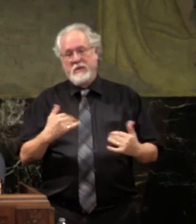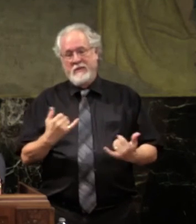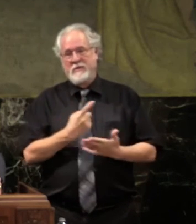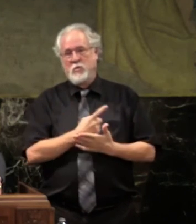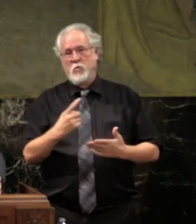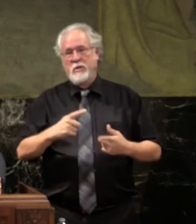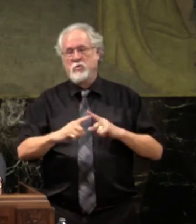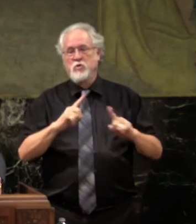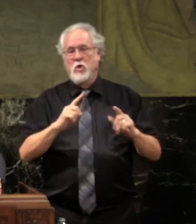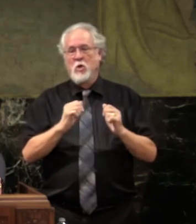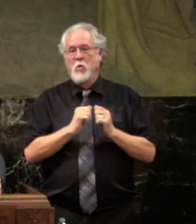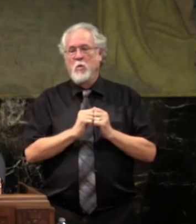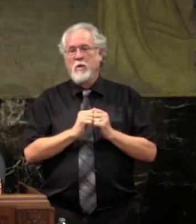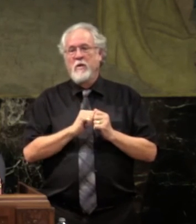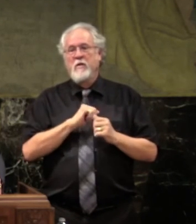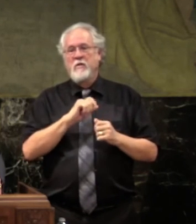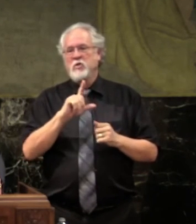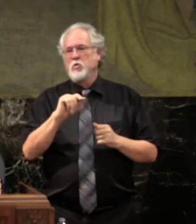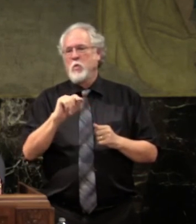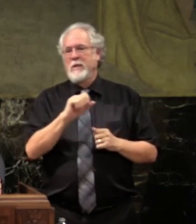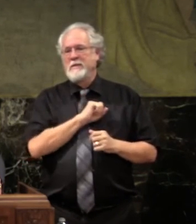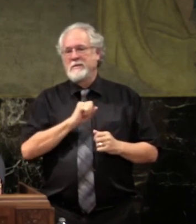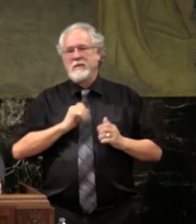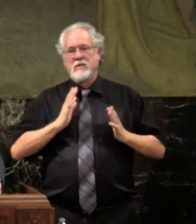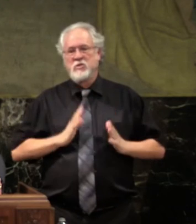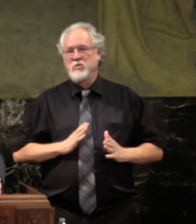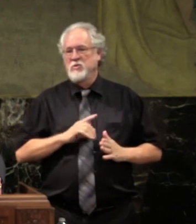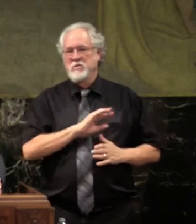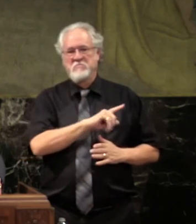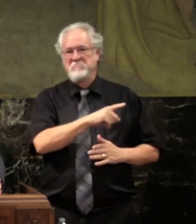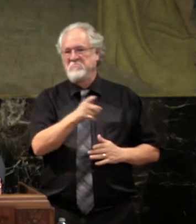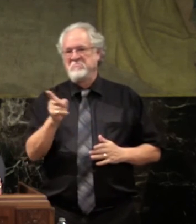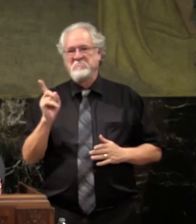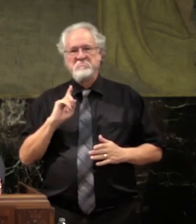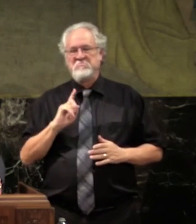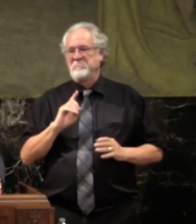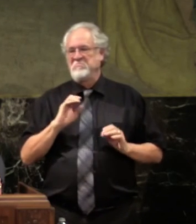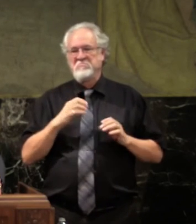speak with over 20 senators none of whom expressed in the opposition to it